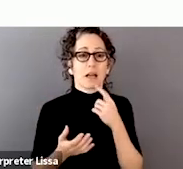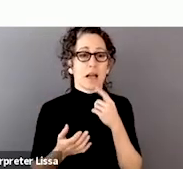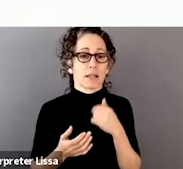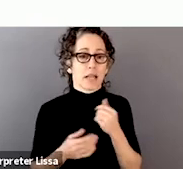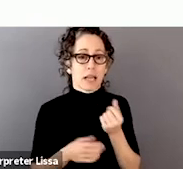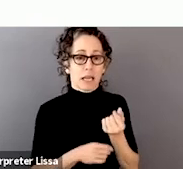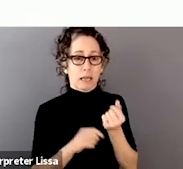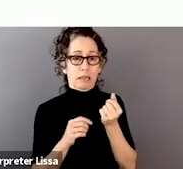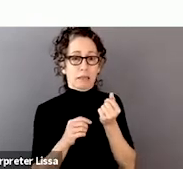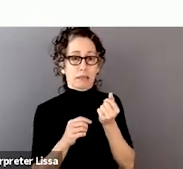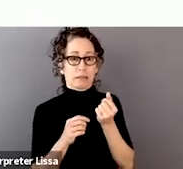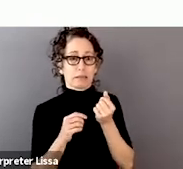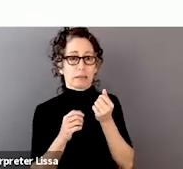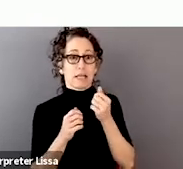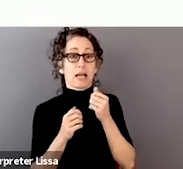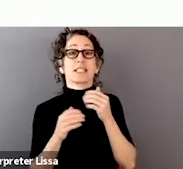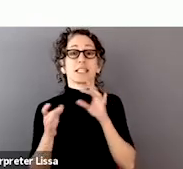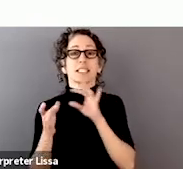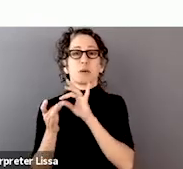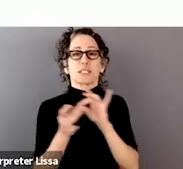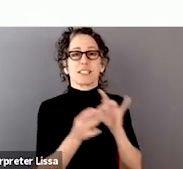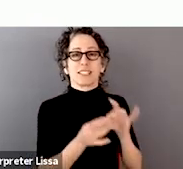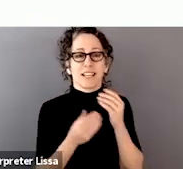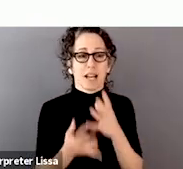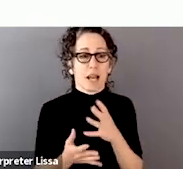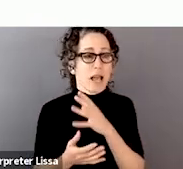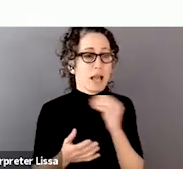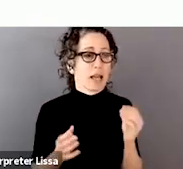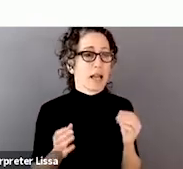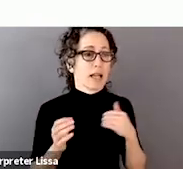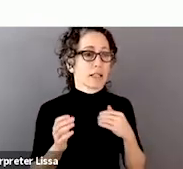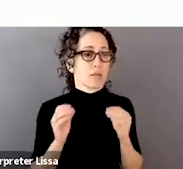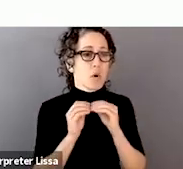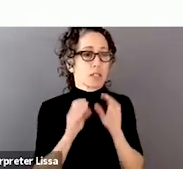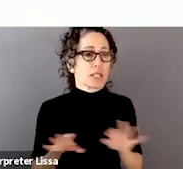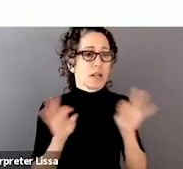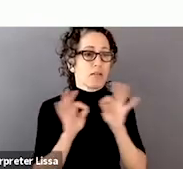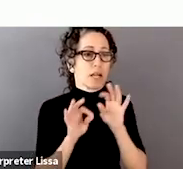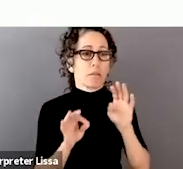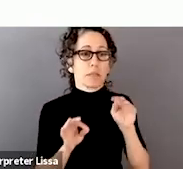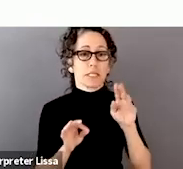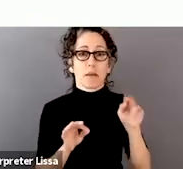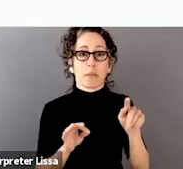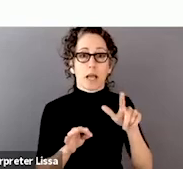In fact, all biomarkers identified as significant were metabolites. The metabolites identified to be predictive of recurrence